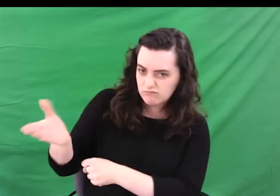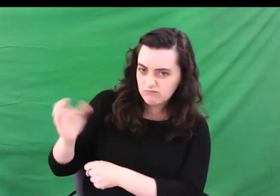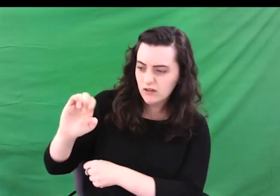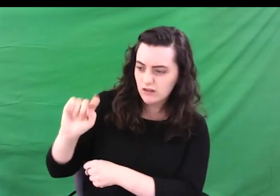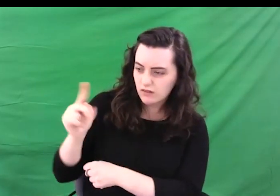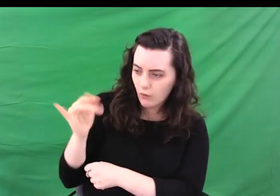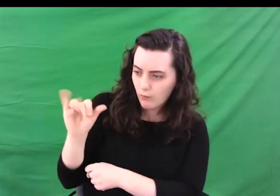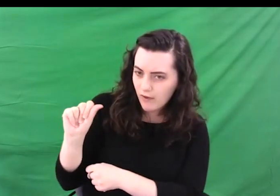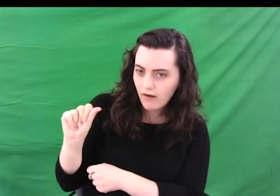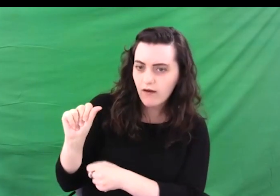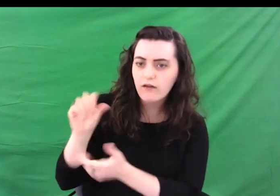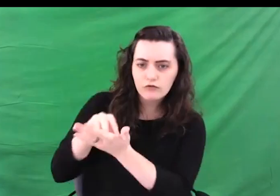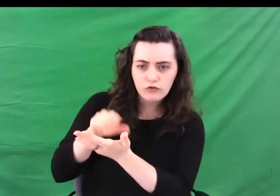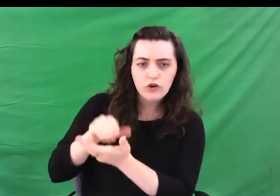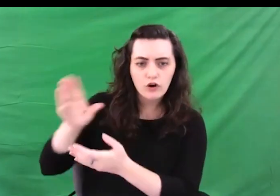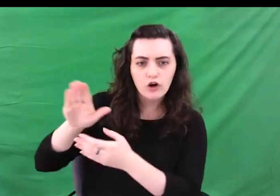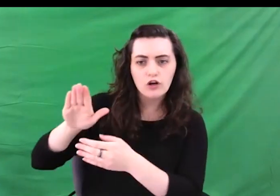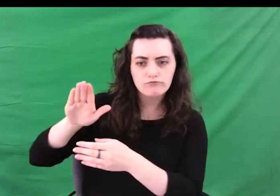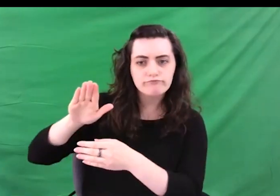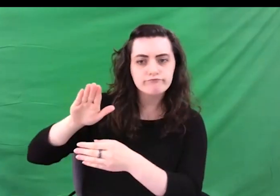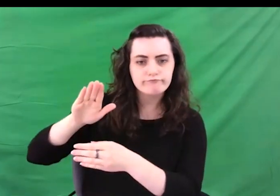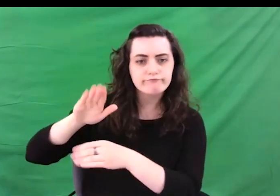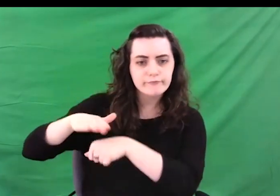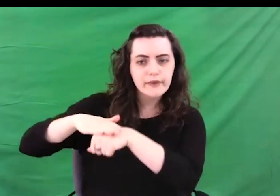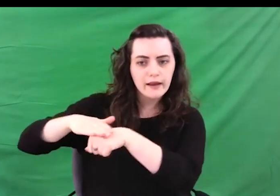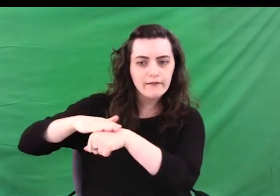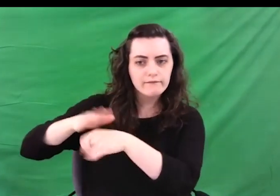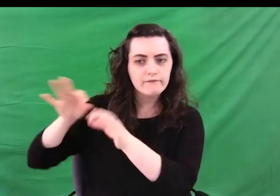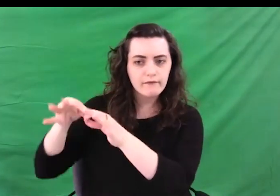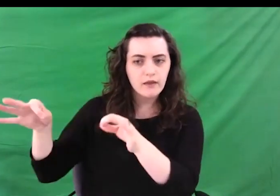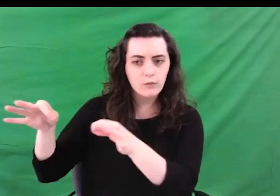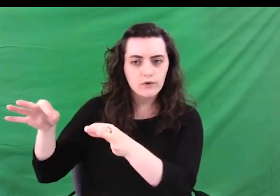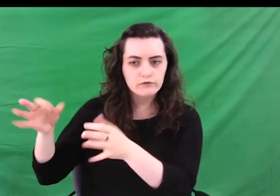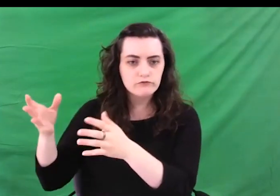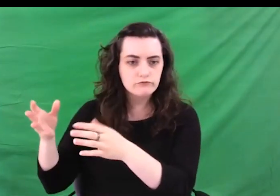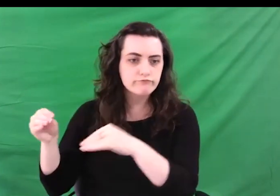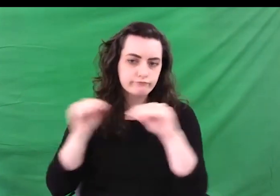in Ethiopia, and we have been able to use visual phonics